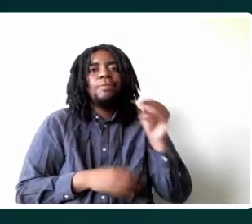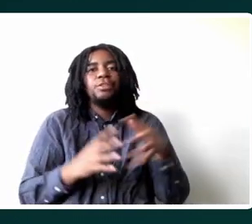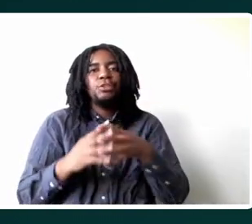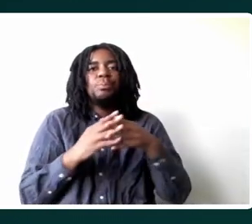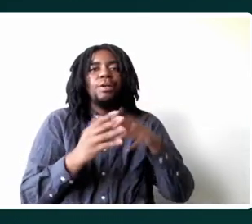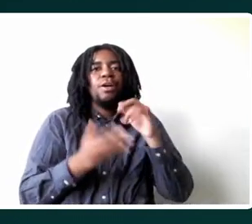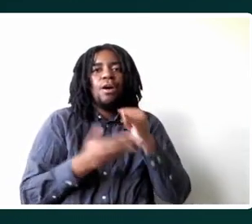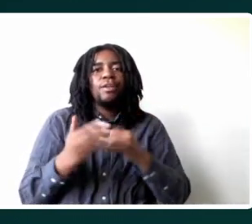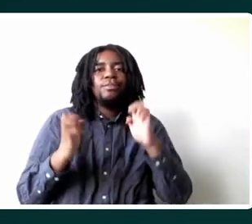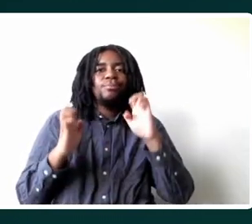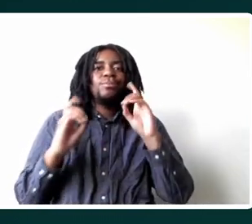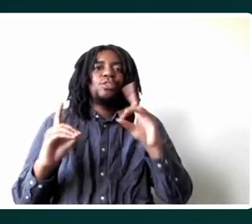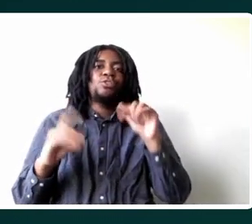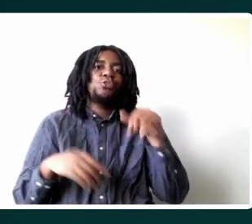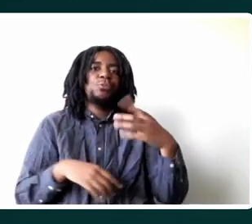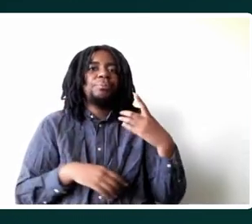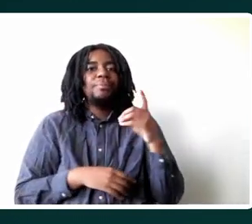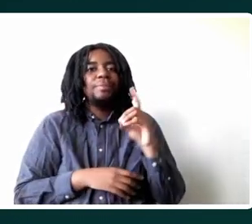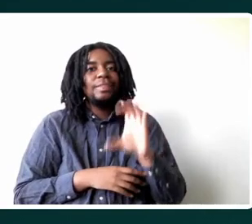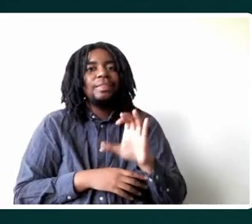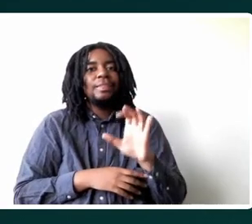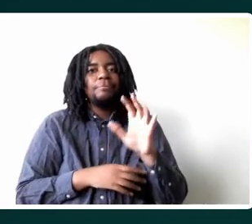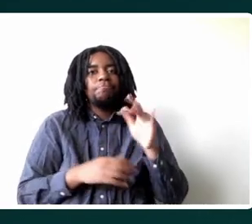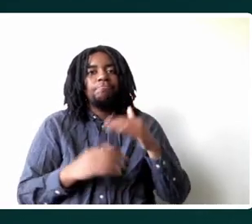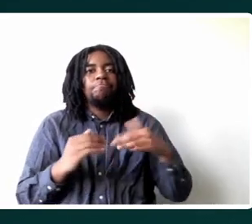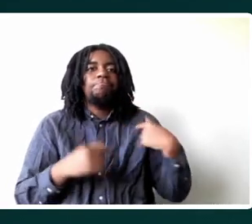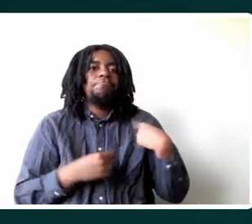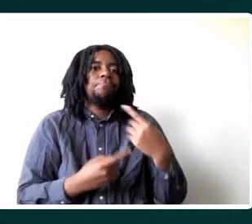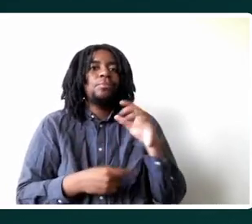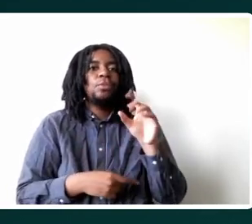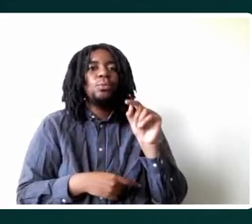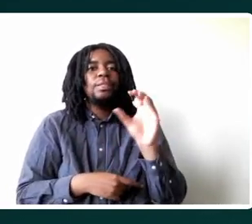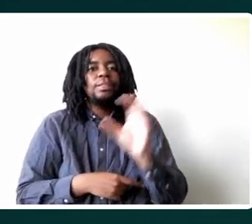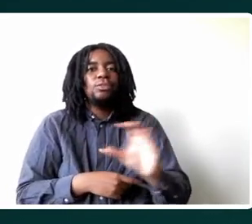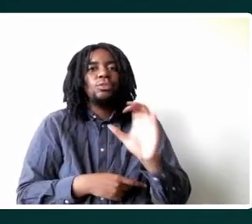exhibition that celebrates the collective genius of community, including teachers,